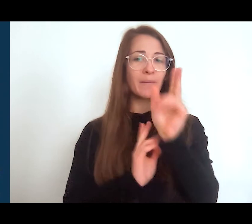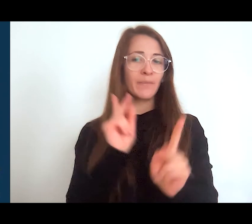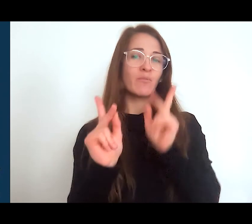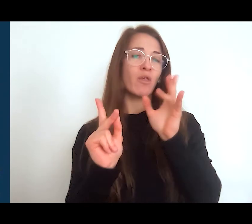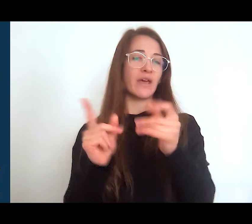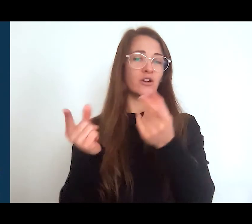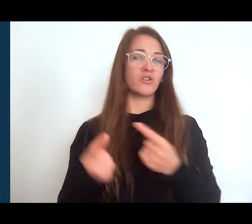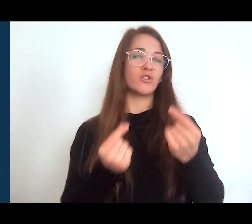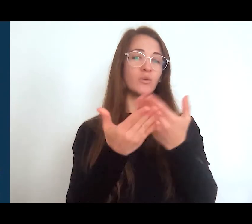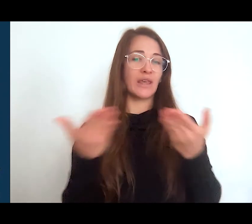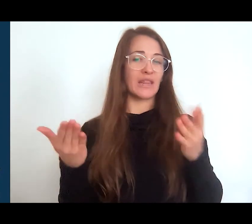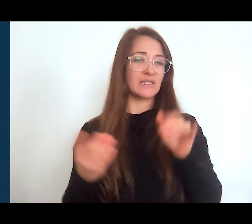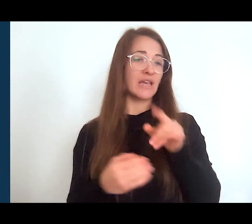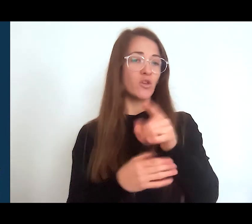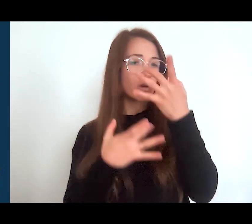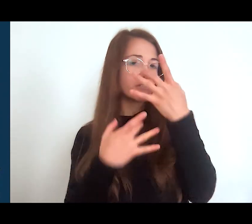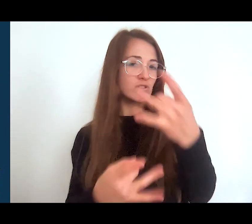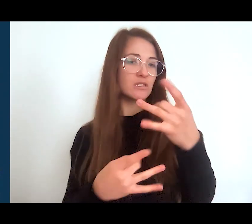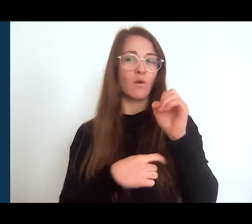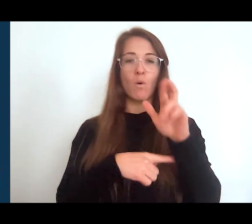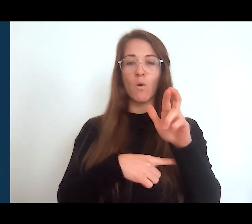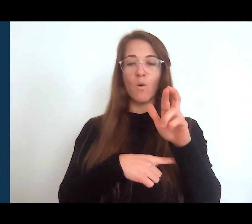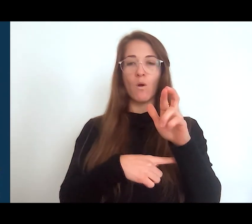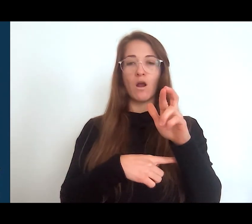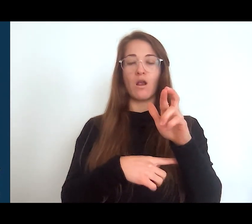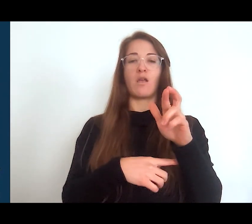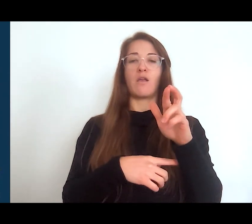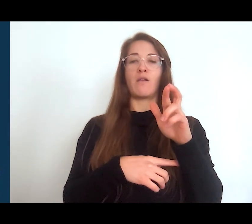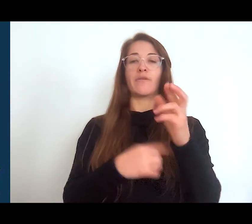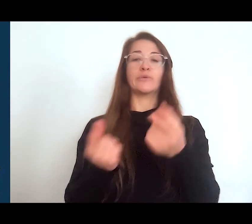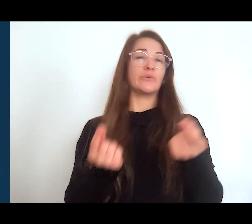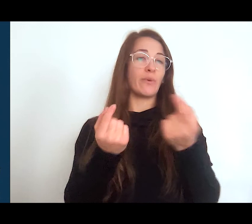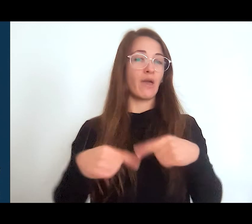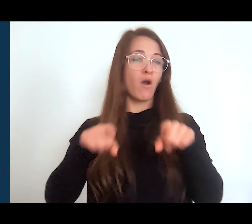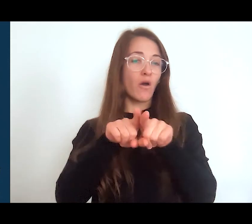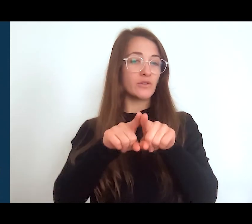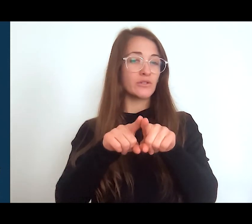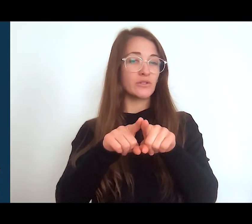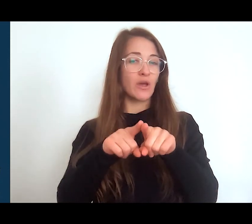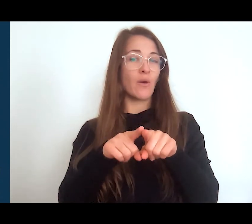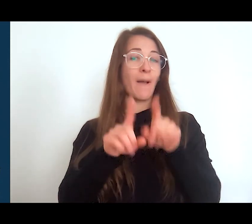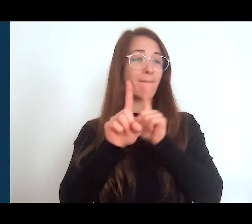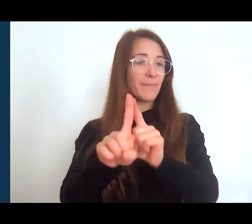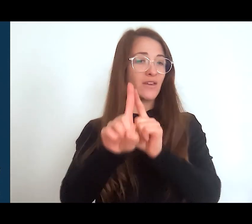YOU, SO TRY TO FIND PEOPLE THAT ARE DOING THINGS THAT YOU ARE INTERESTED IN OR DOING.